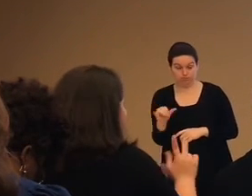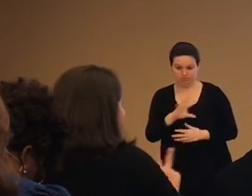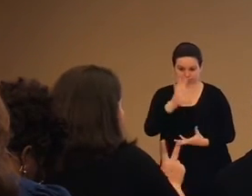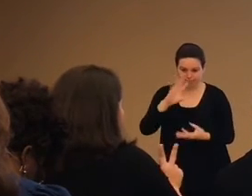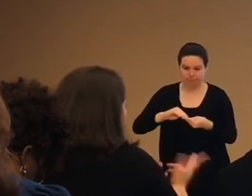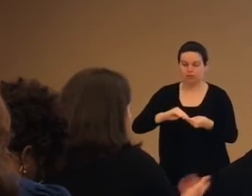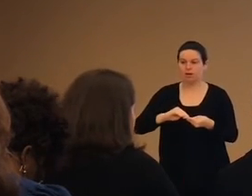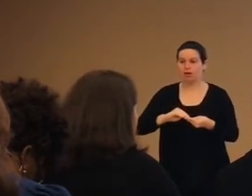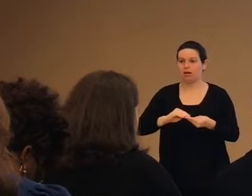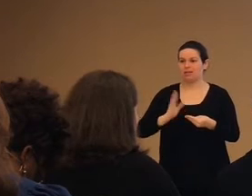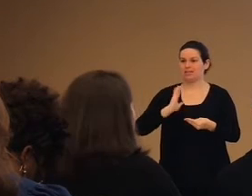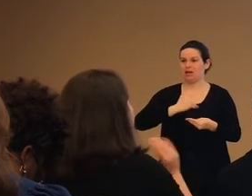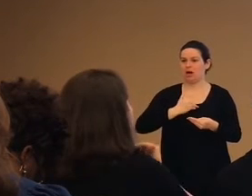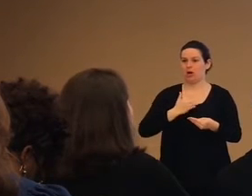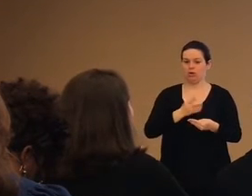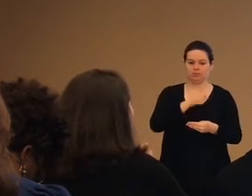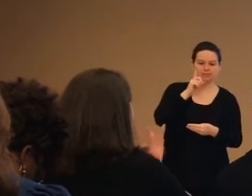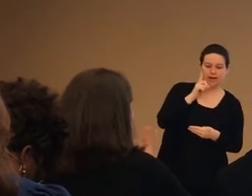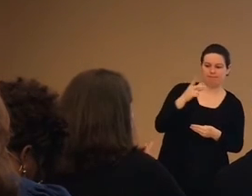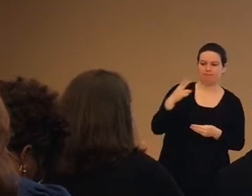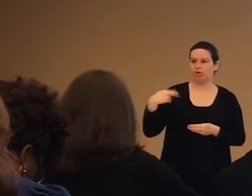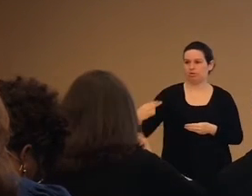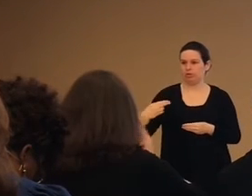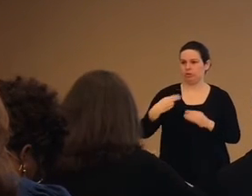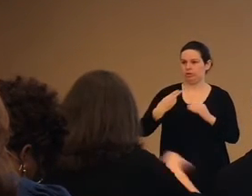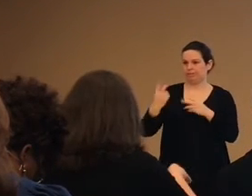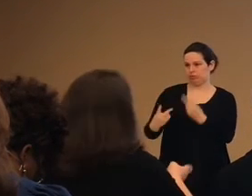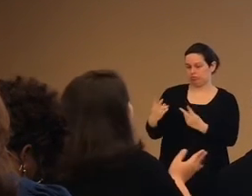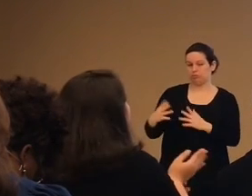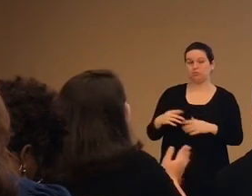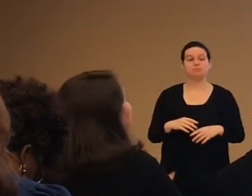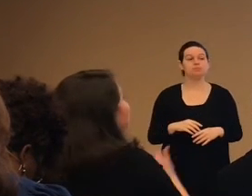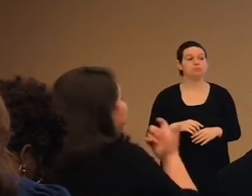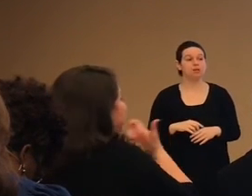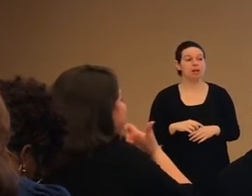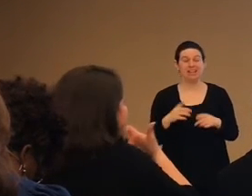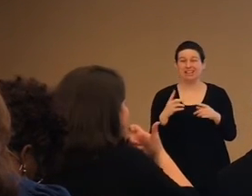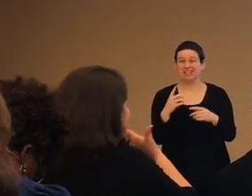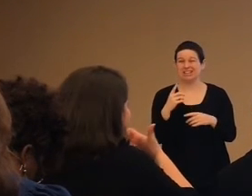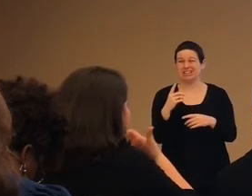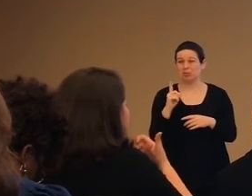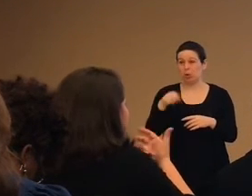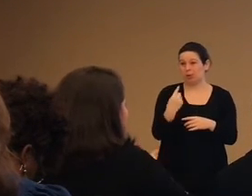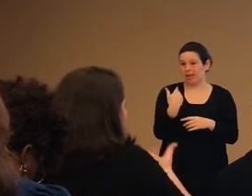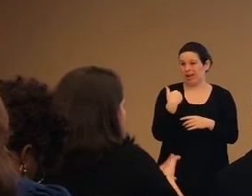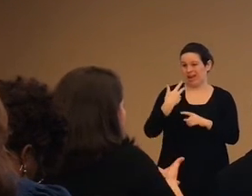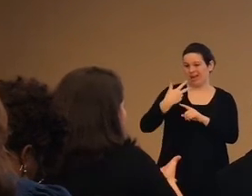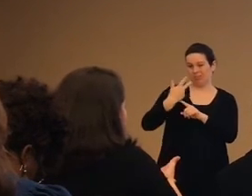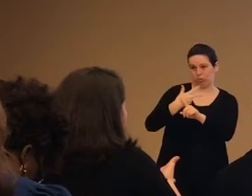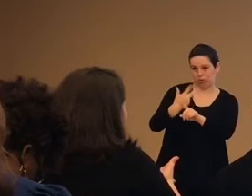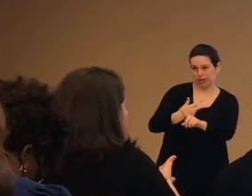Our visitors who are deaf and hard of hearing and then we just only have the quarterly tours in audio store